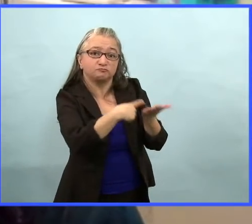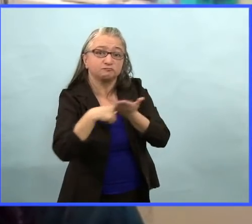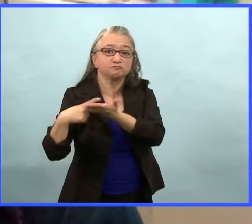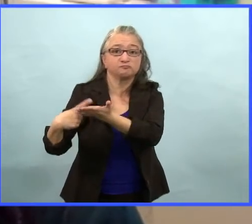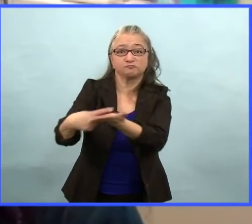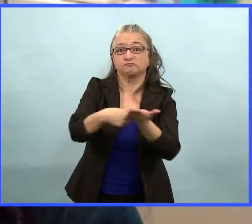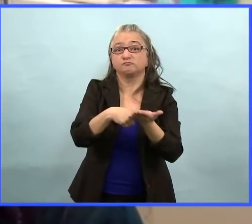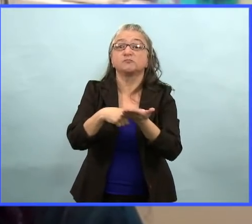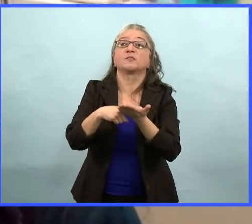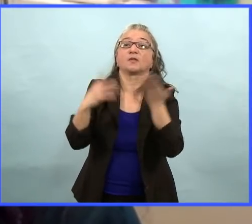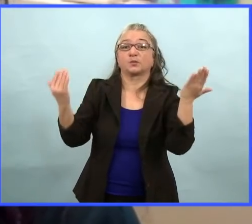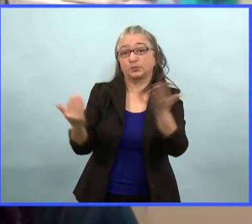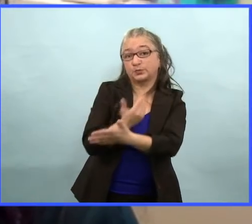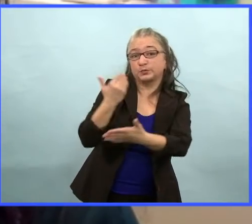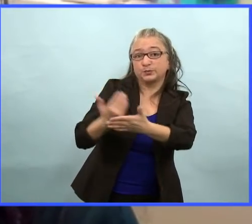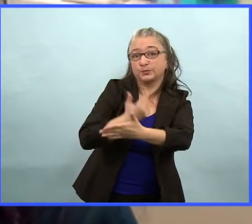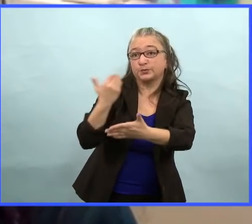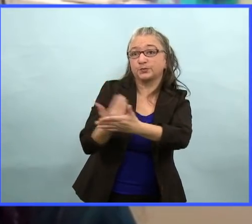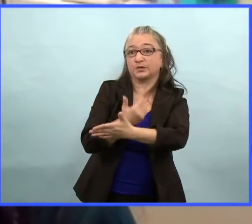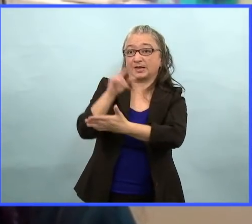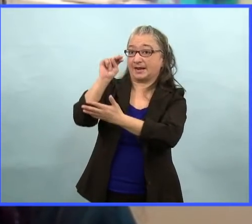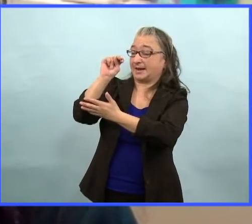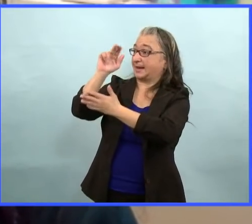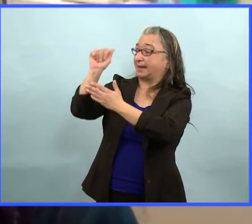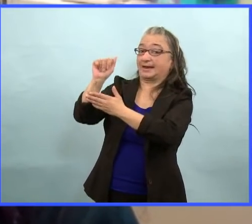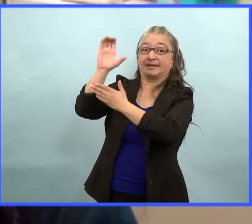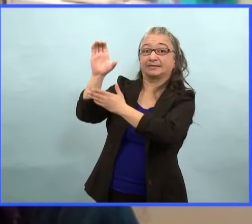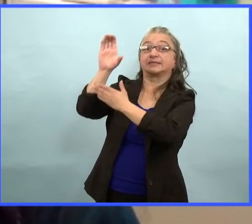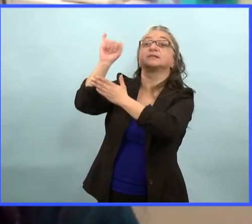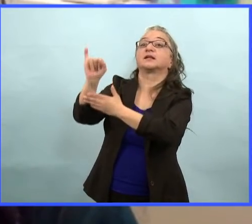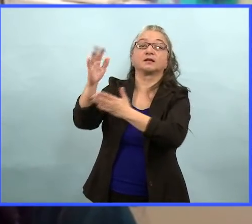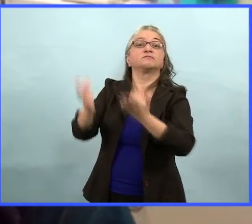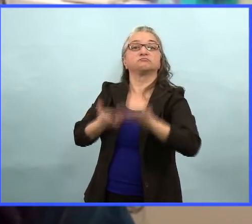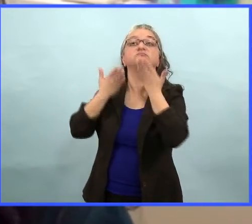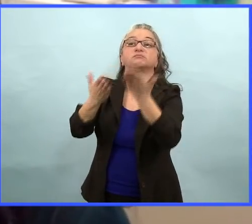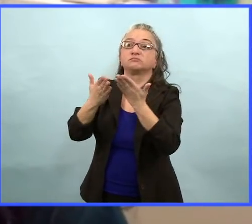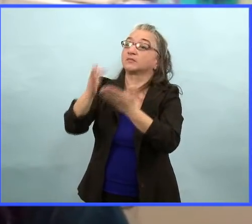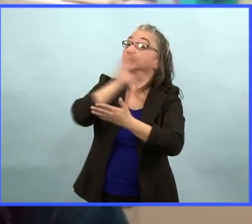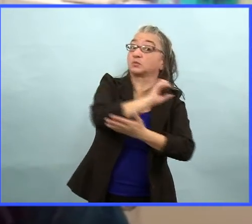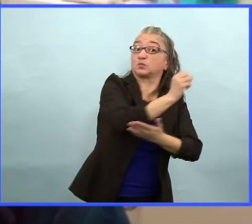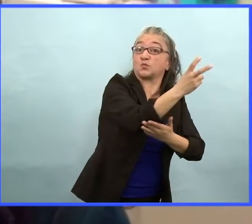for the boosters aged 12 and up we knew it was pressing to be able to share the data